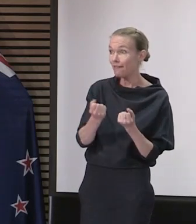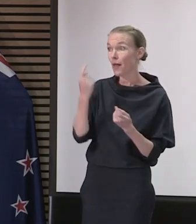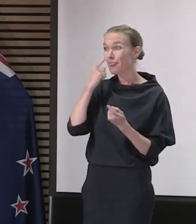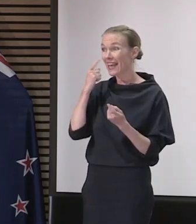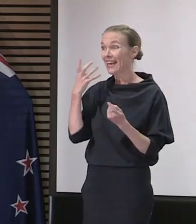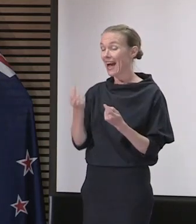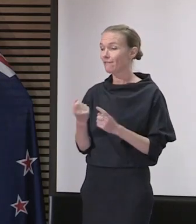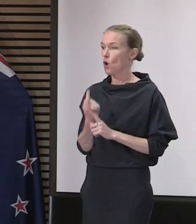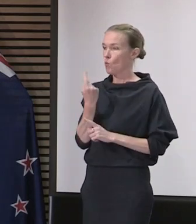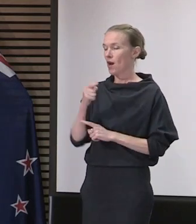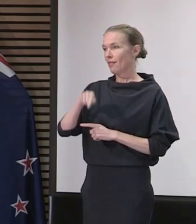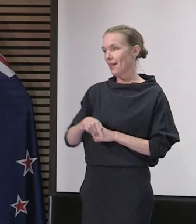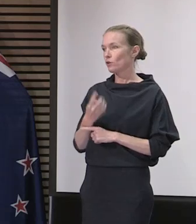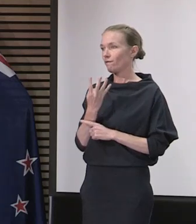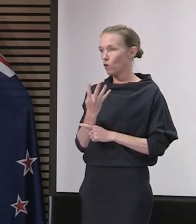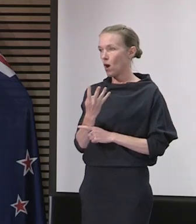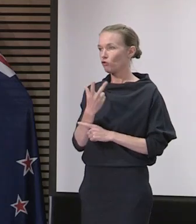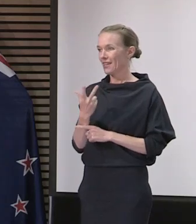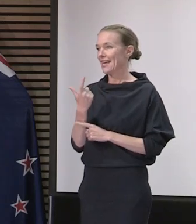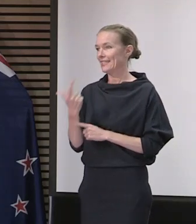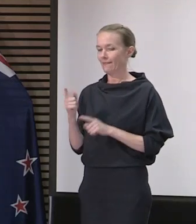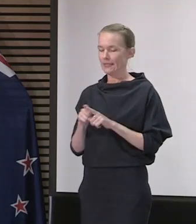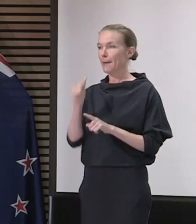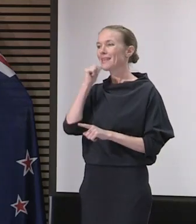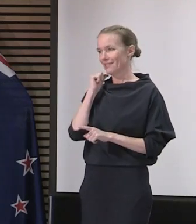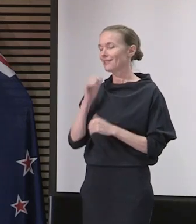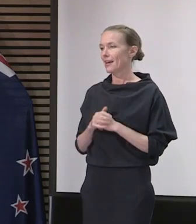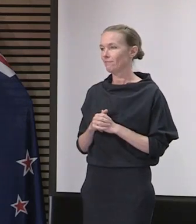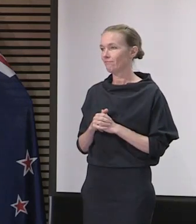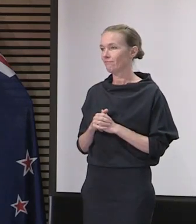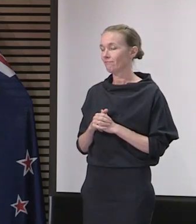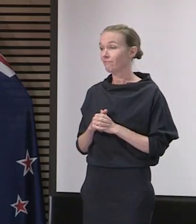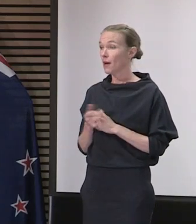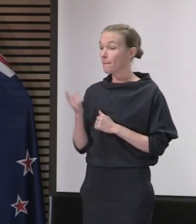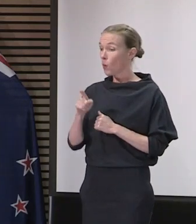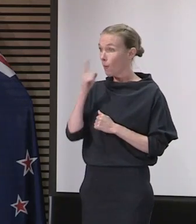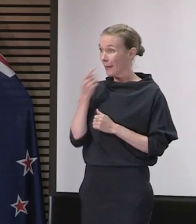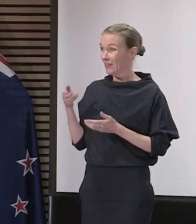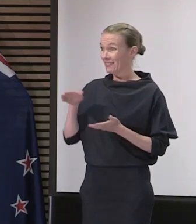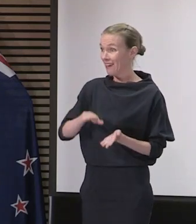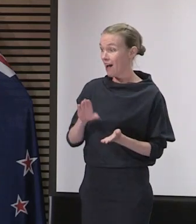the overall total of confirmed and probable cases which